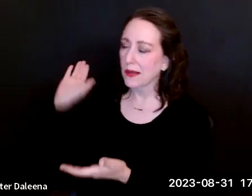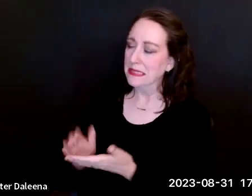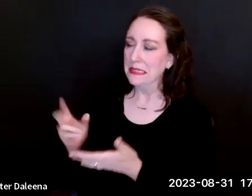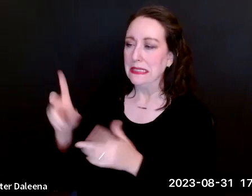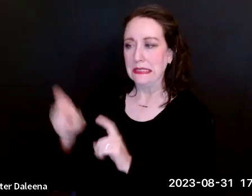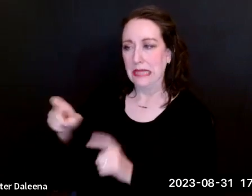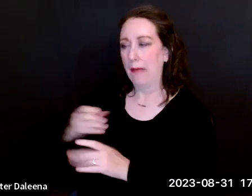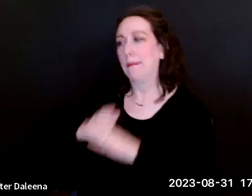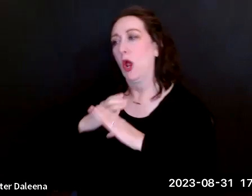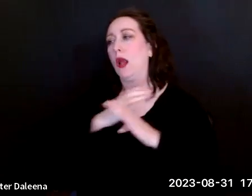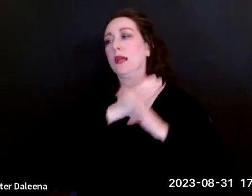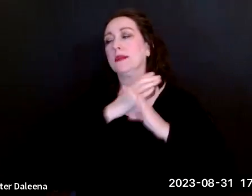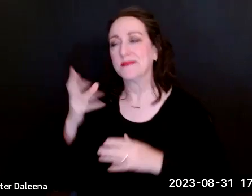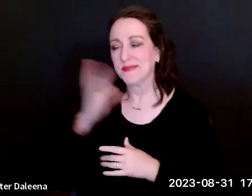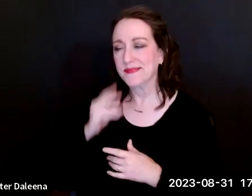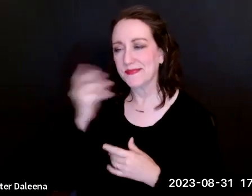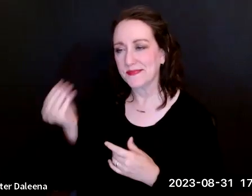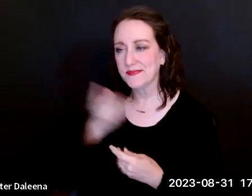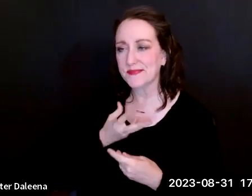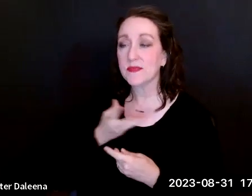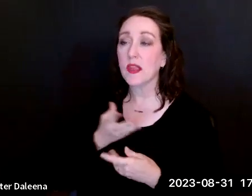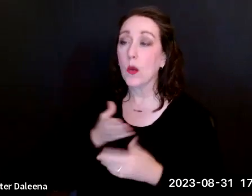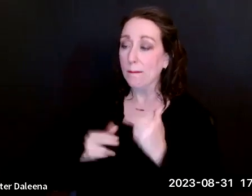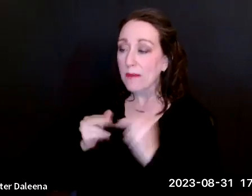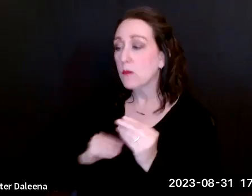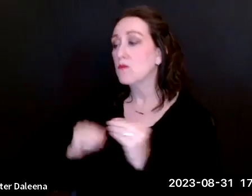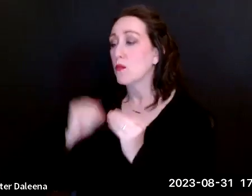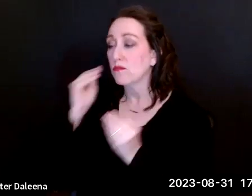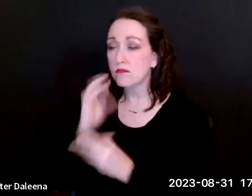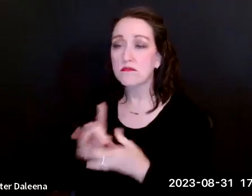we're getting information on while we continue to build information for appropriate action